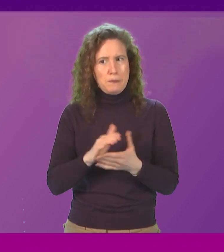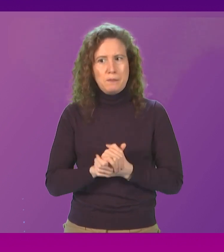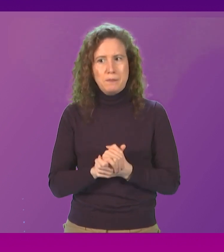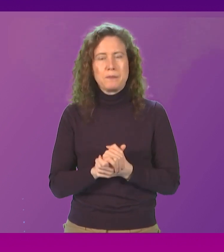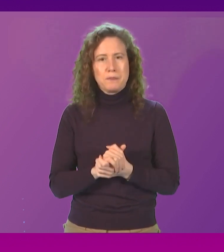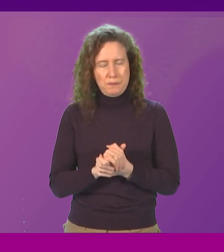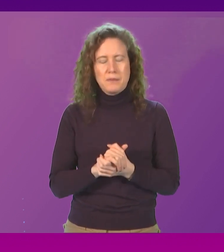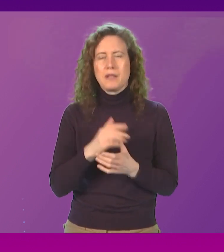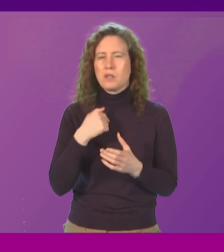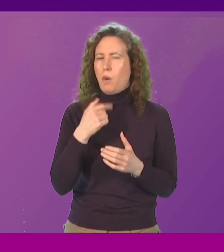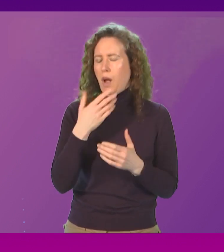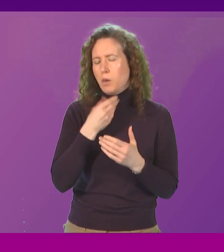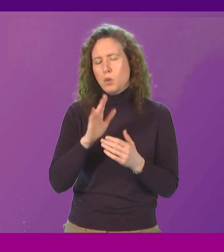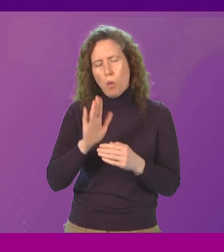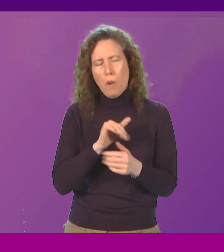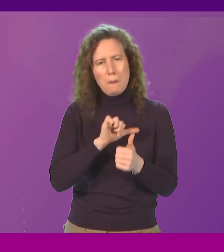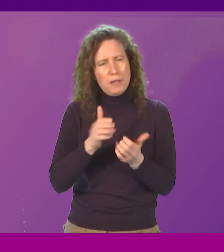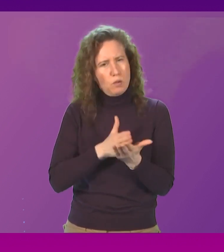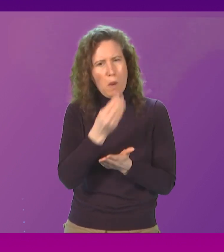them all the best during it.